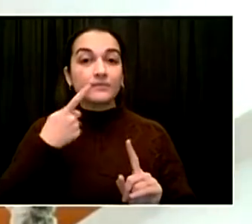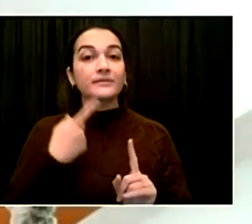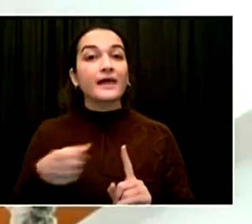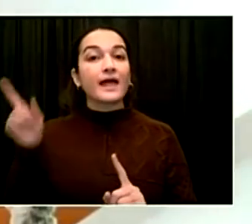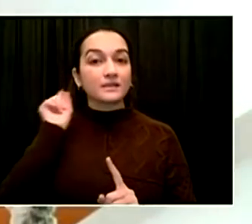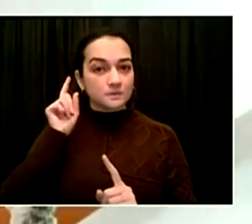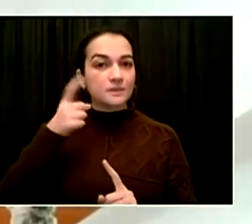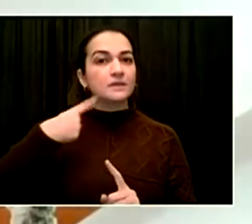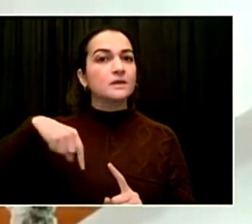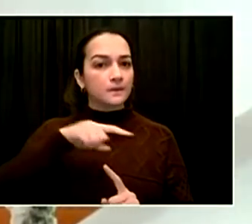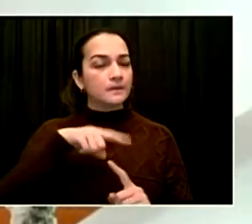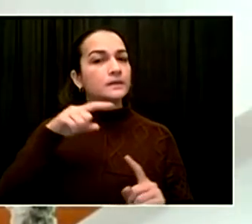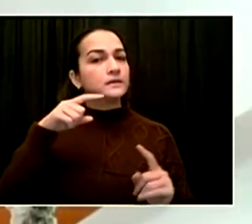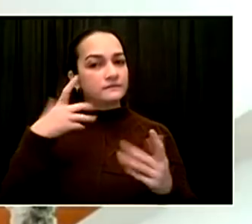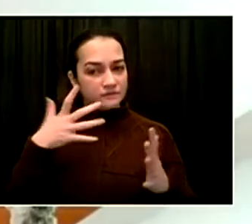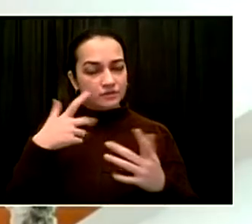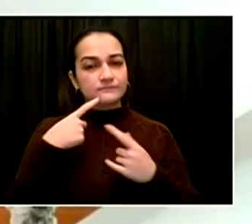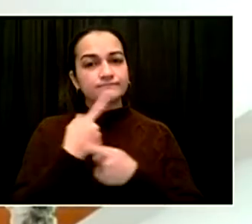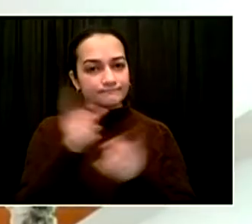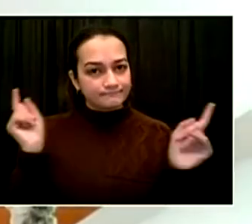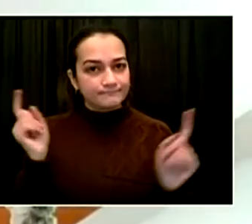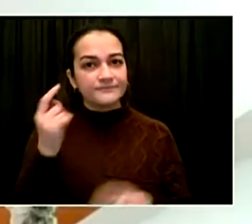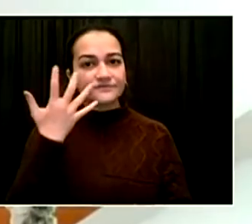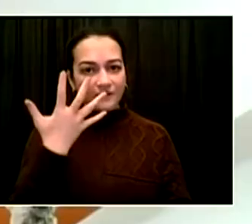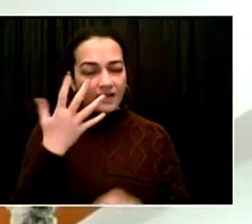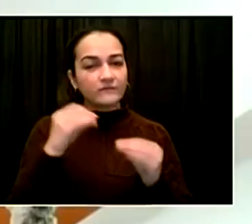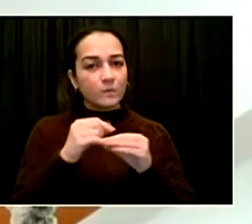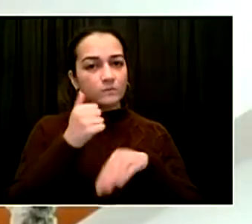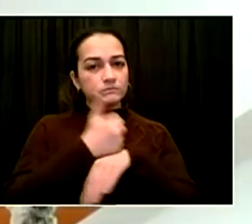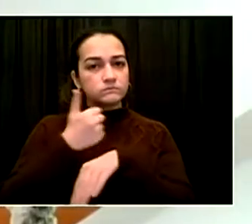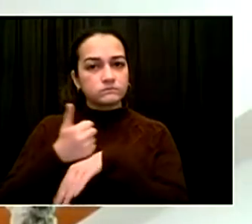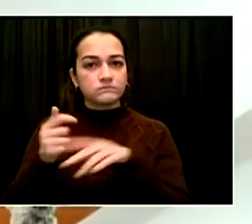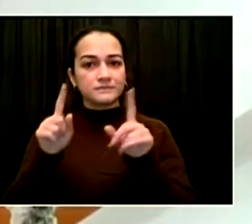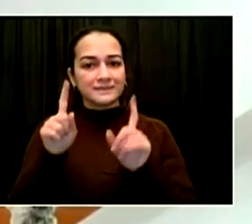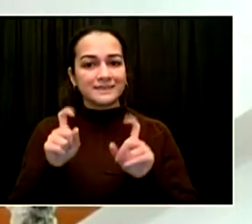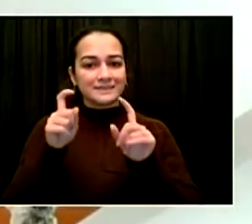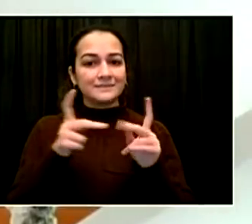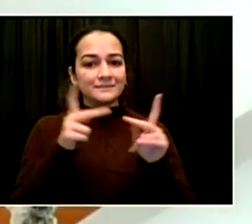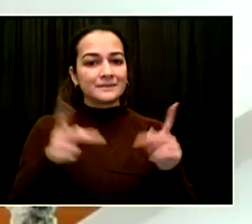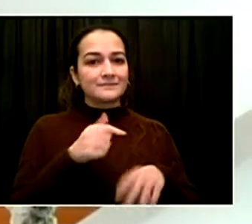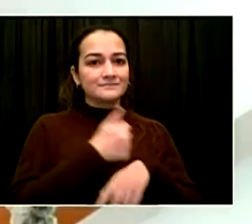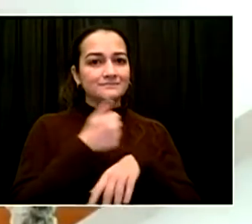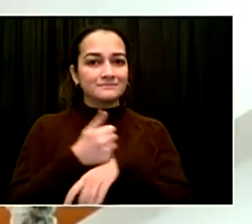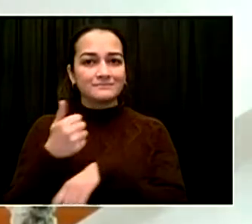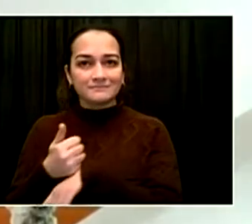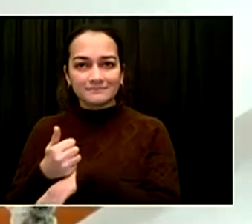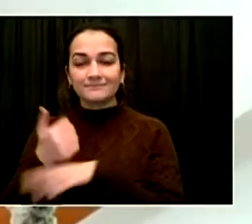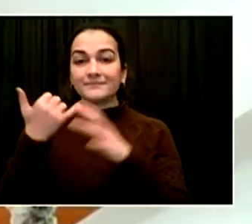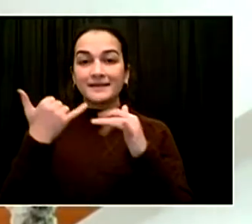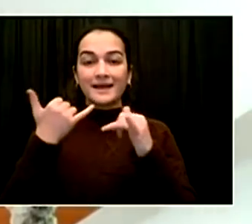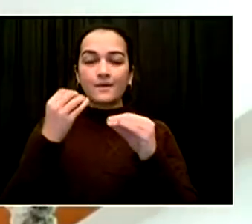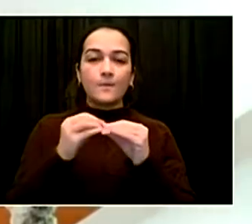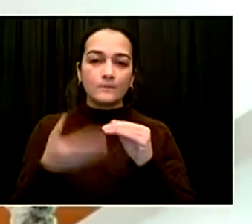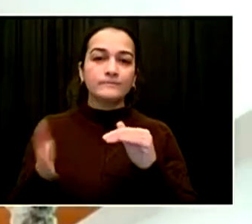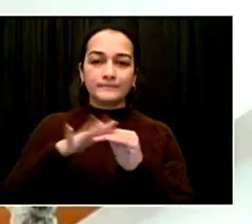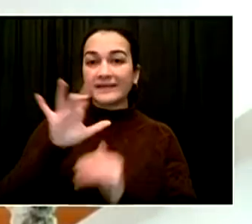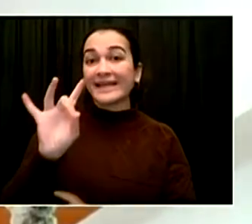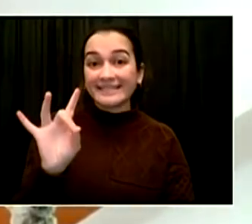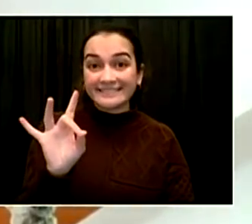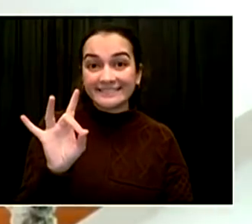SO, THIS BUILDING INCLUDES LAST WEEK, WE SAID [ INDISCERNIBLE ]